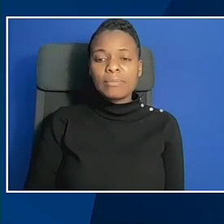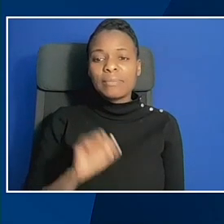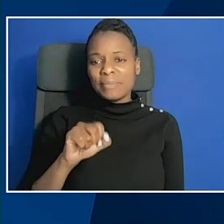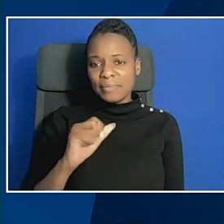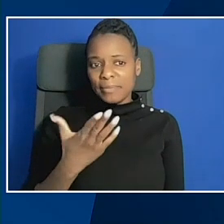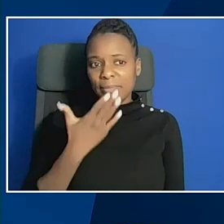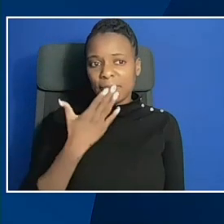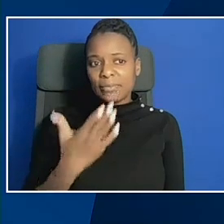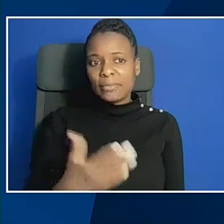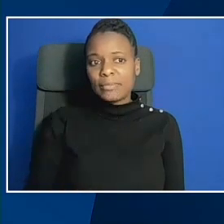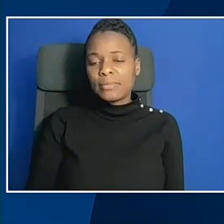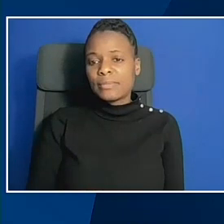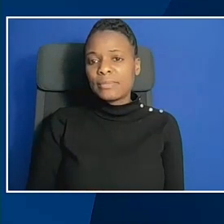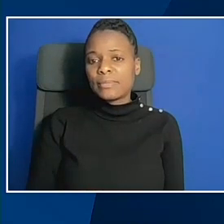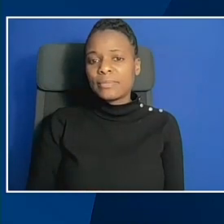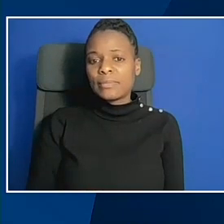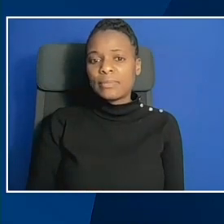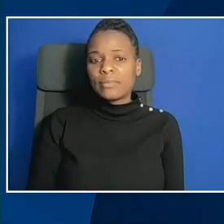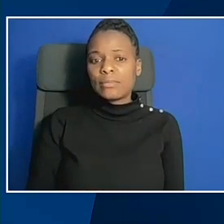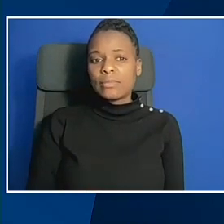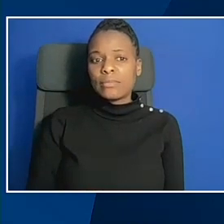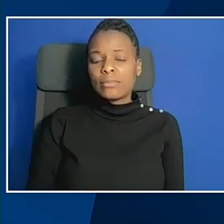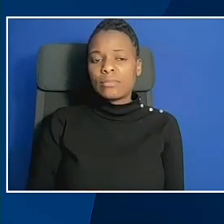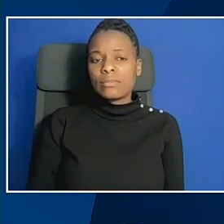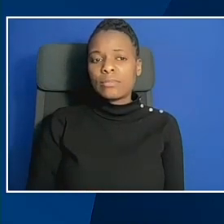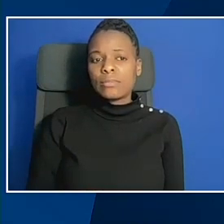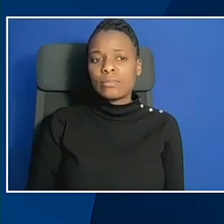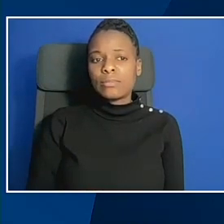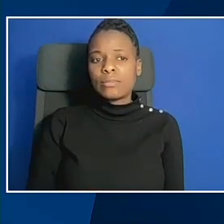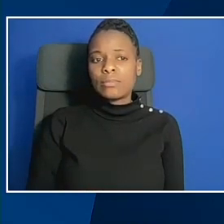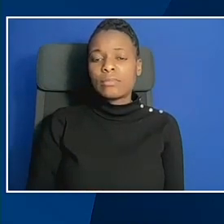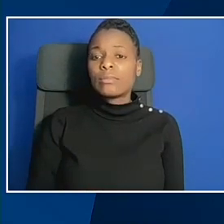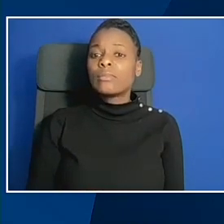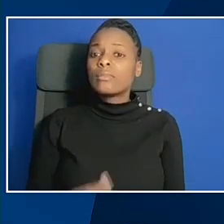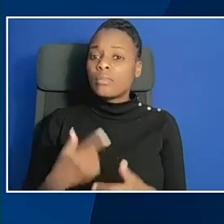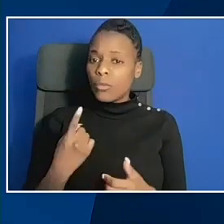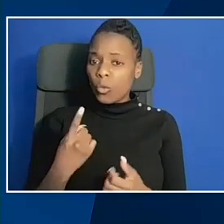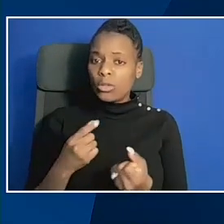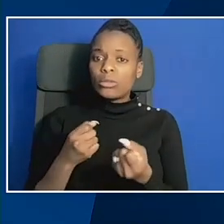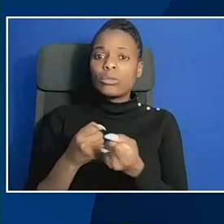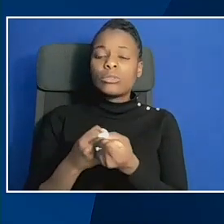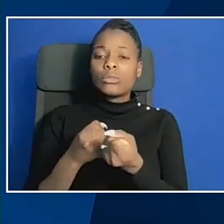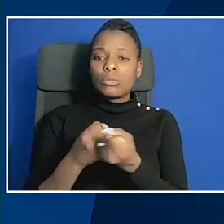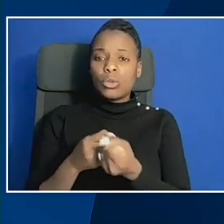I just wanted to respond. One, in support of Magin's comments on the